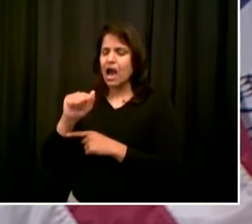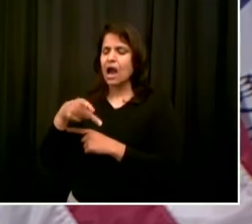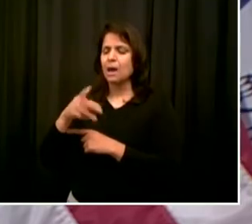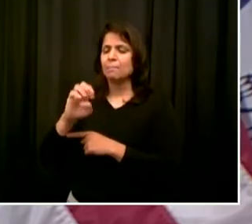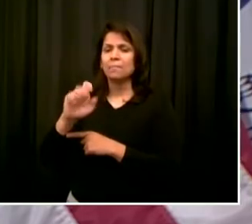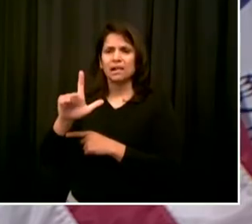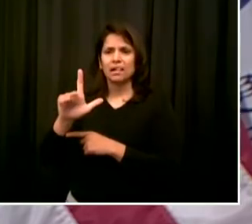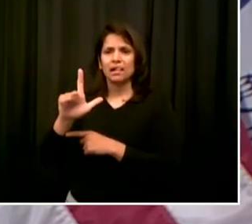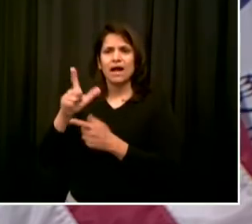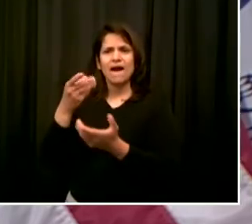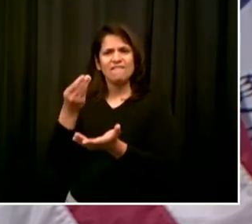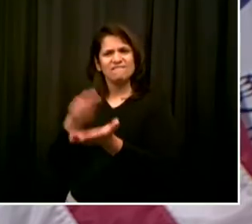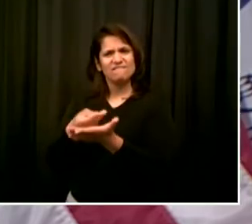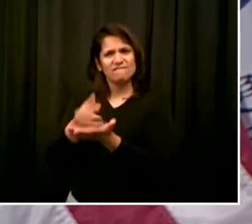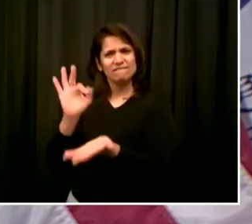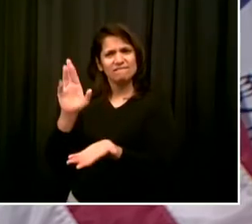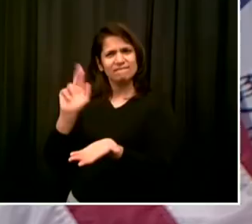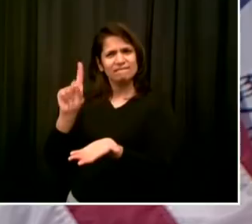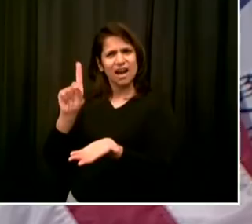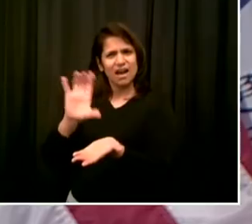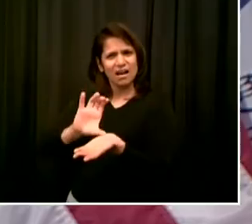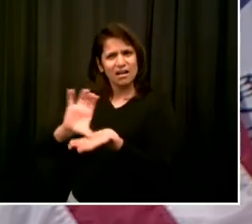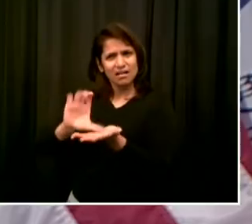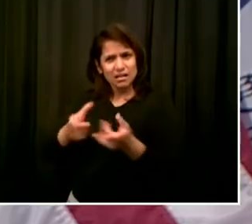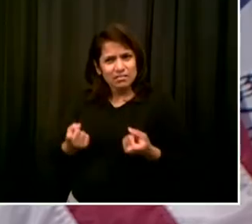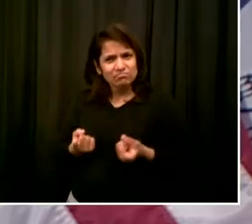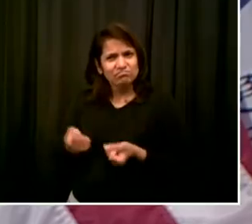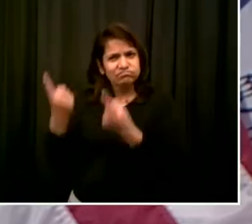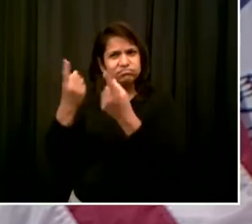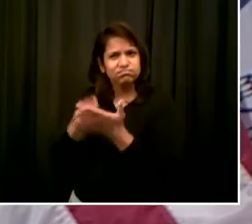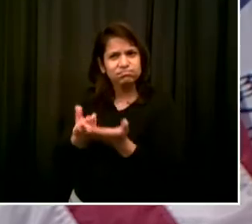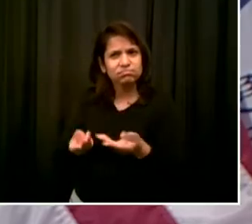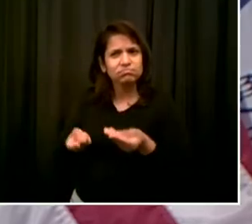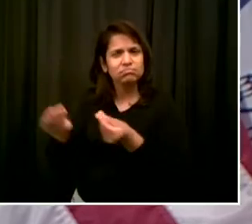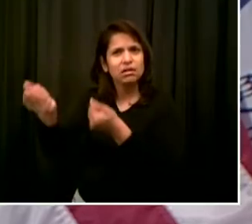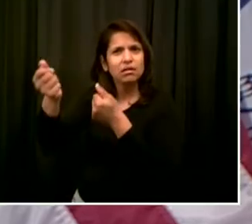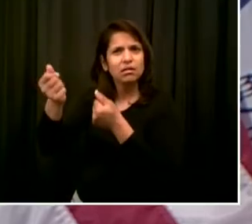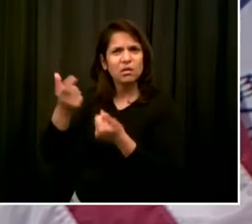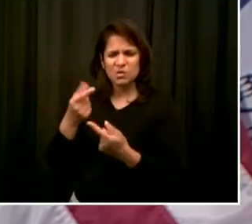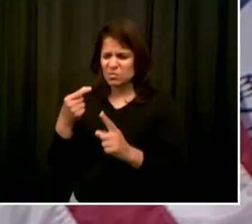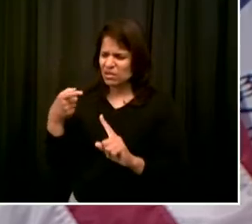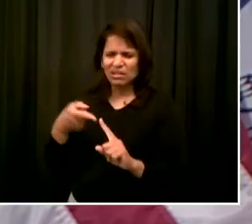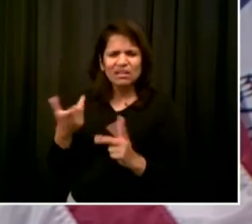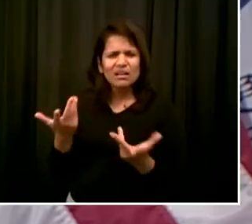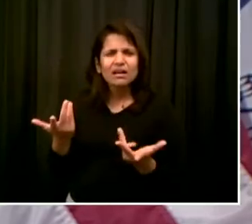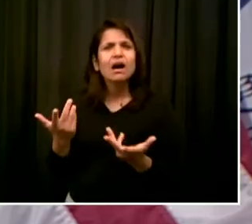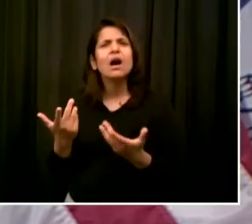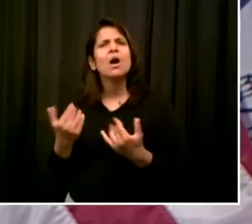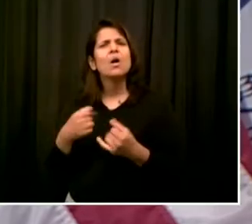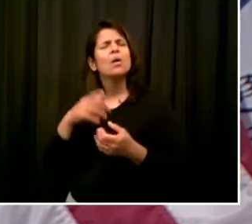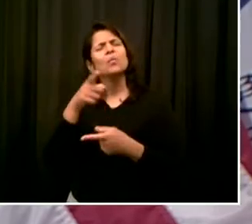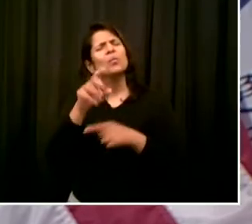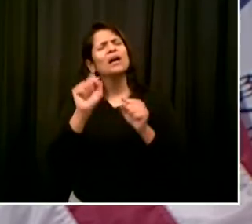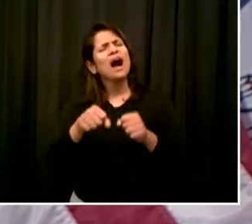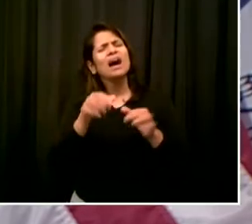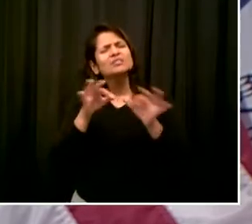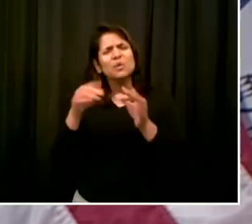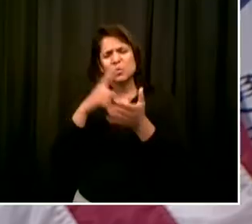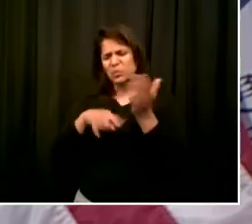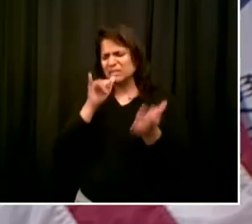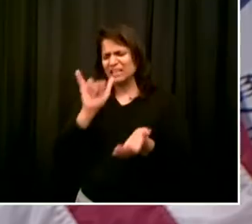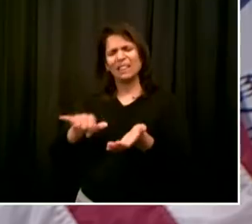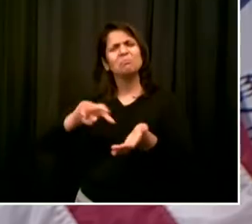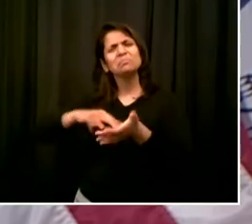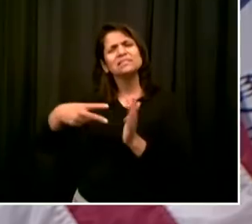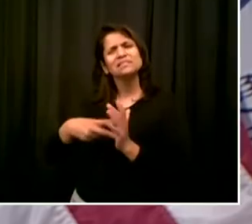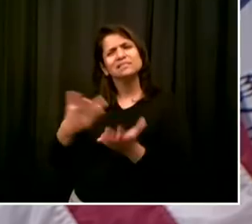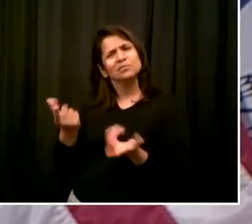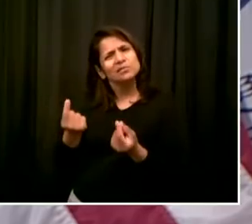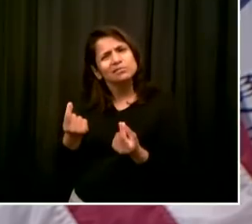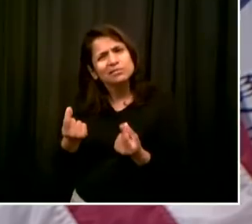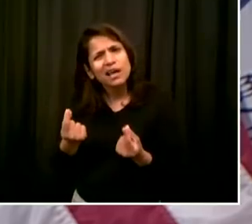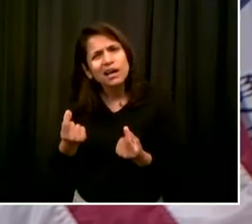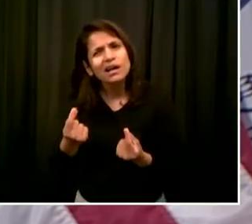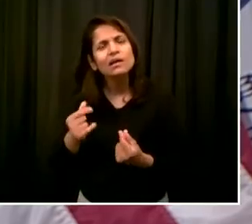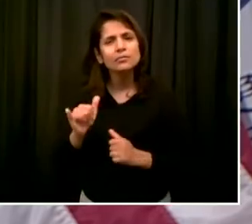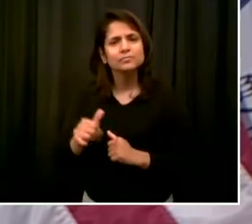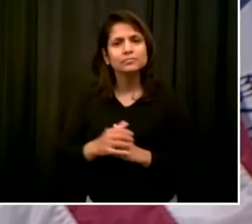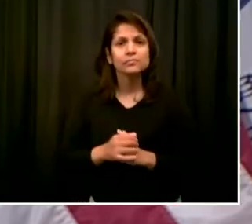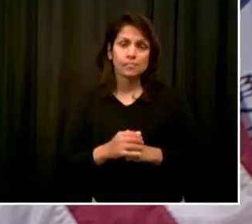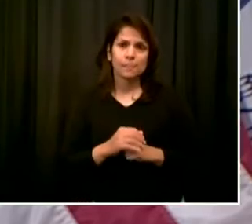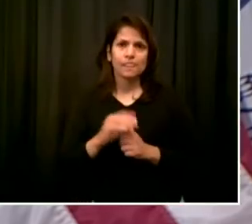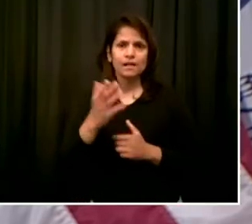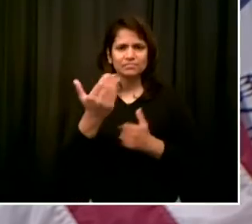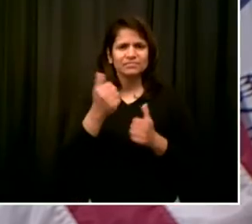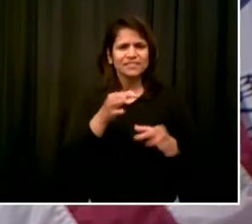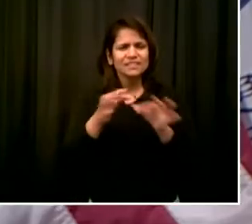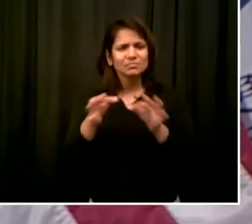EXPENSES, THE ONES HARDEST HIT.